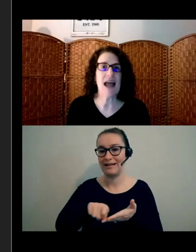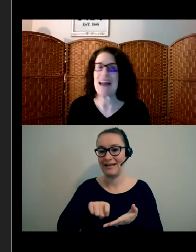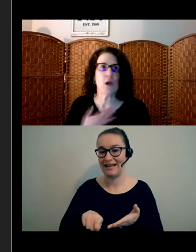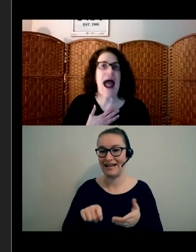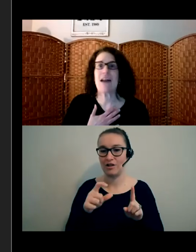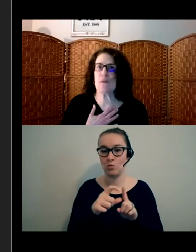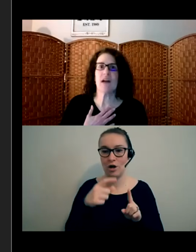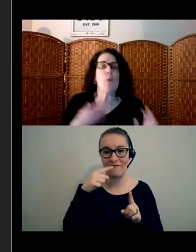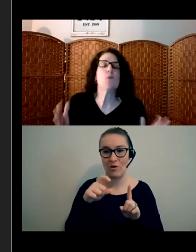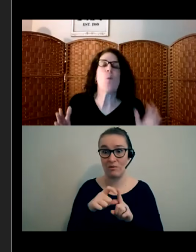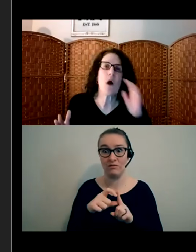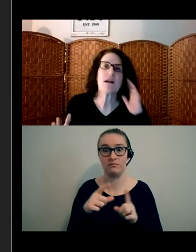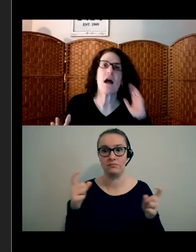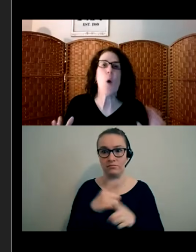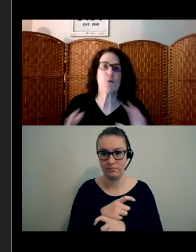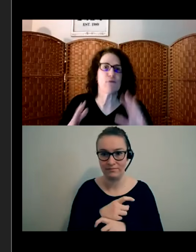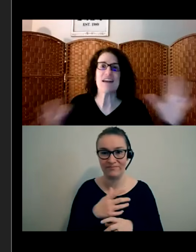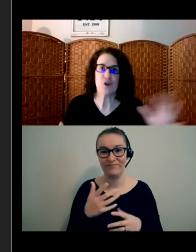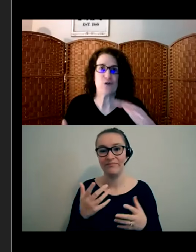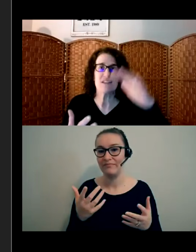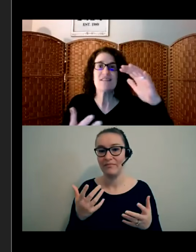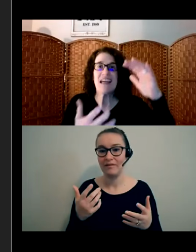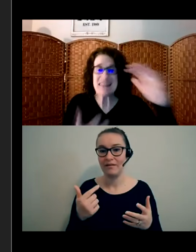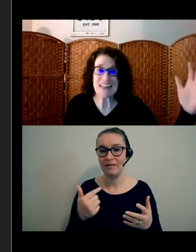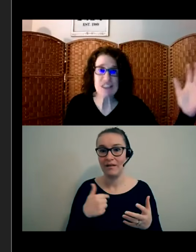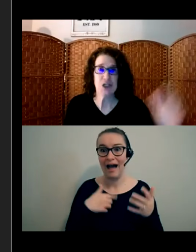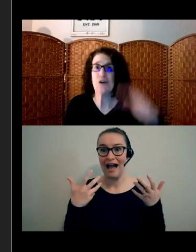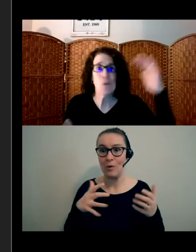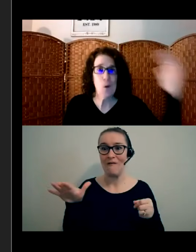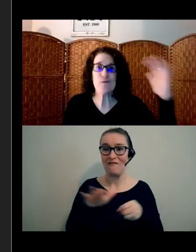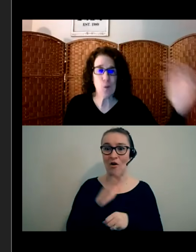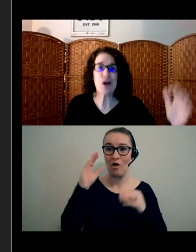I don't -- I wouldn't want a whole Professor's lecture word-for-word,